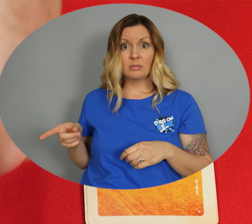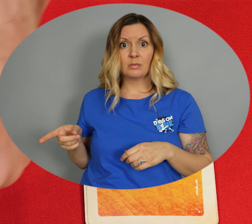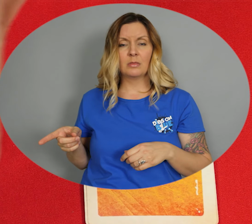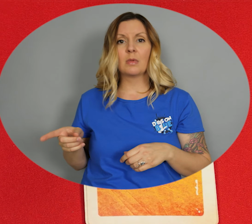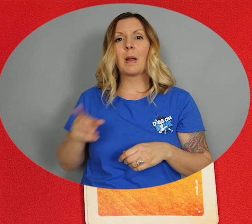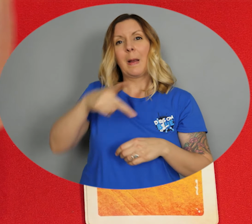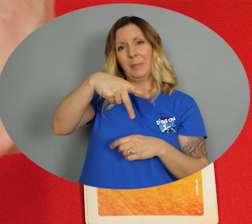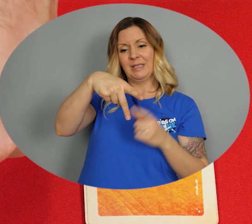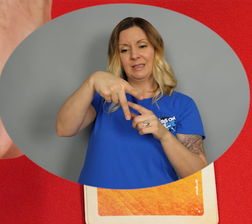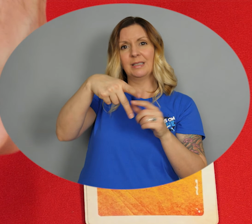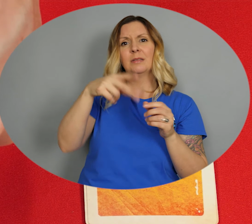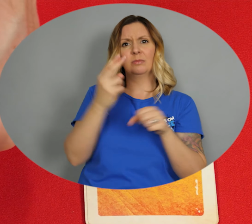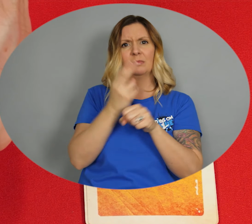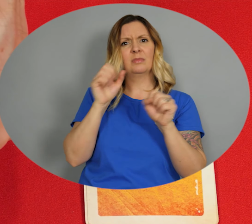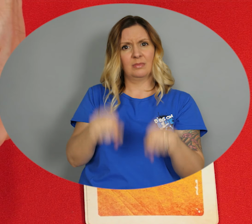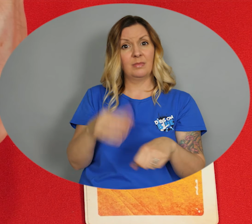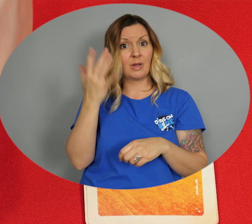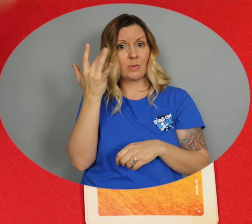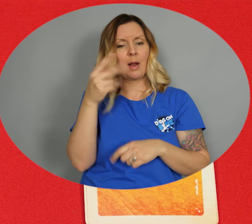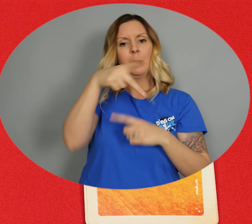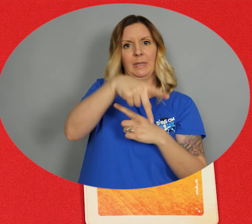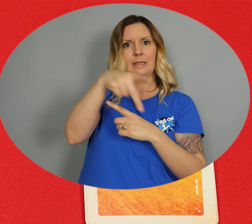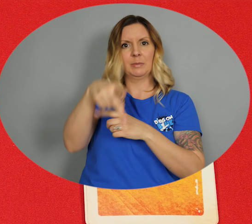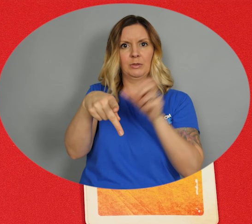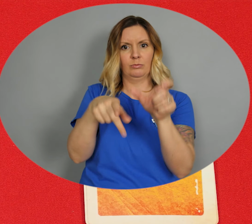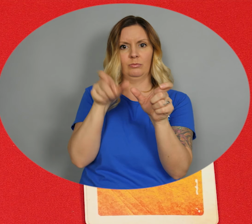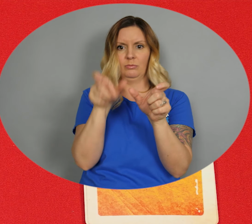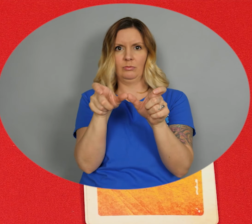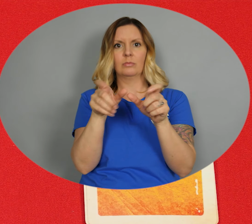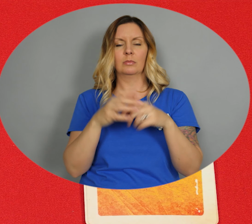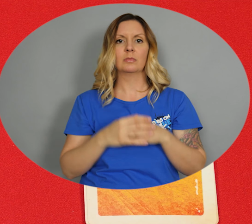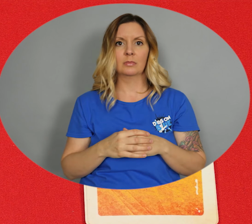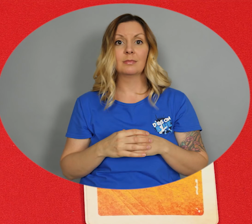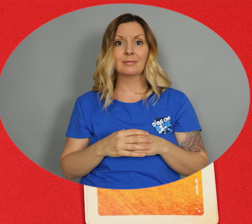both of the required p’s, again, only because they would be right next to each other in